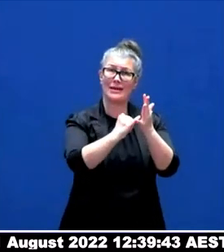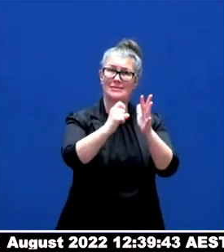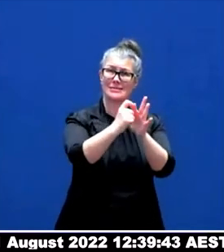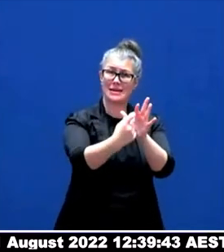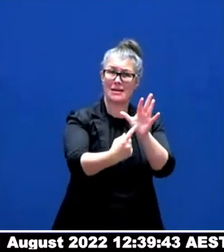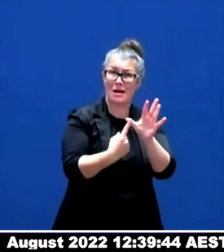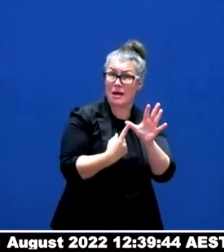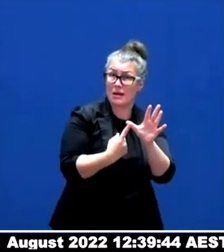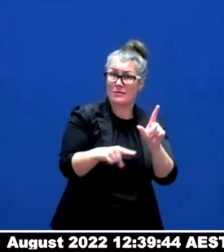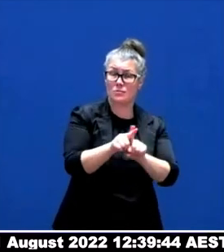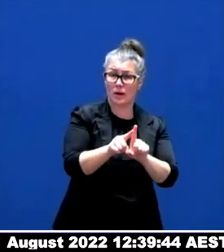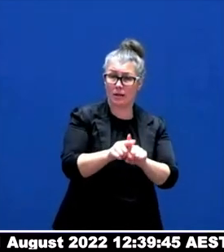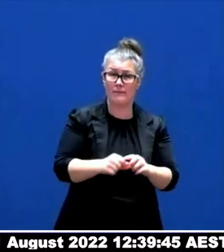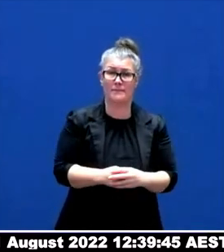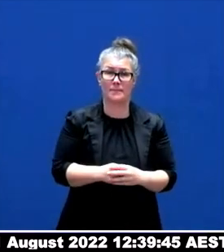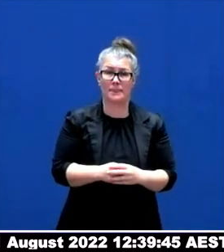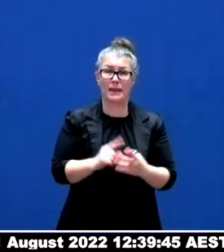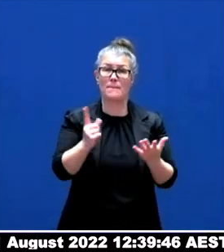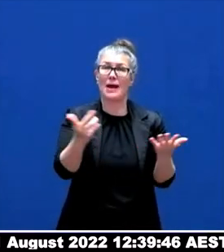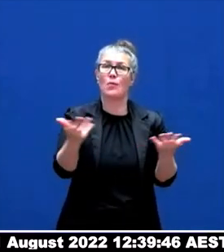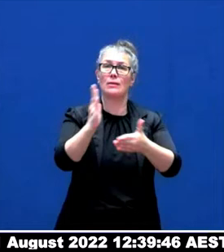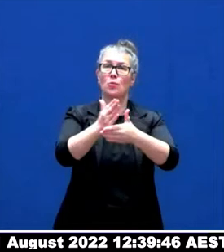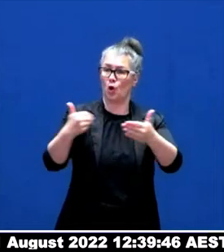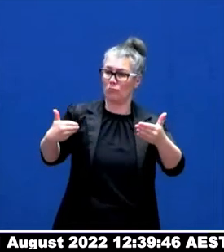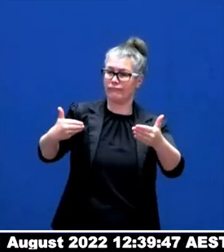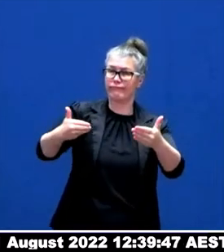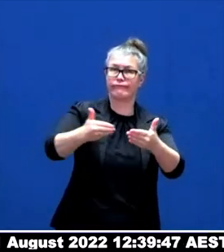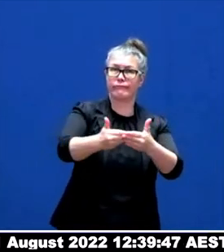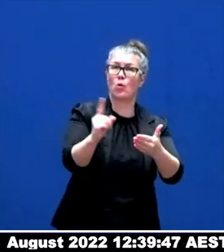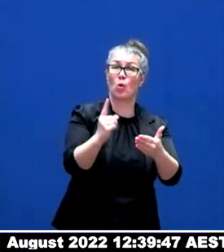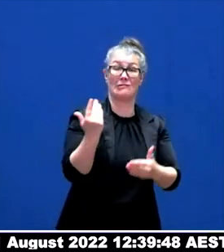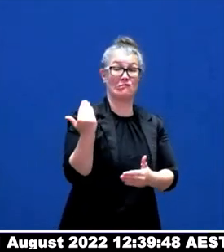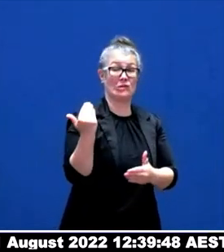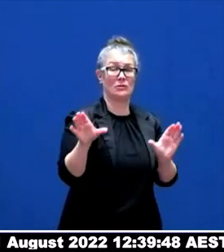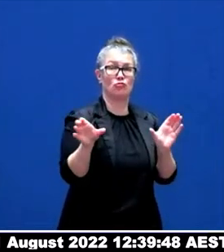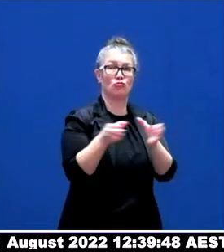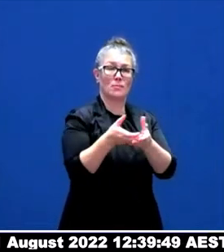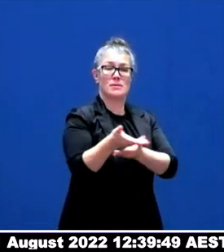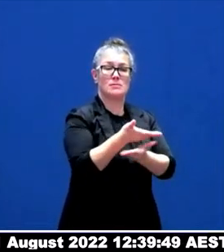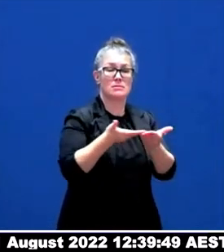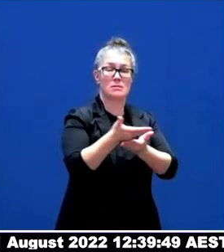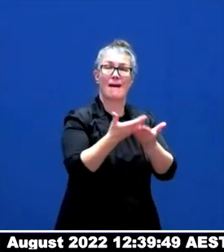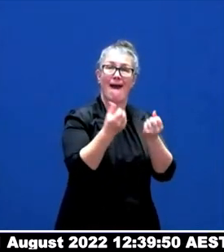In terms of where that work is up to, the group met recently and will be commissioning